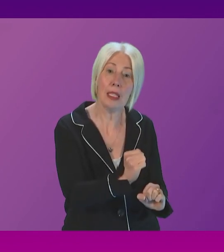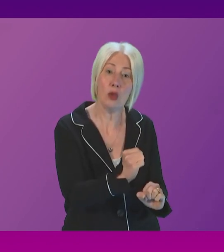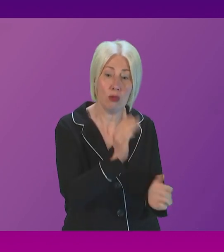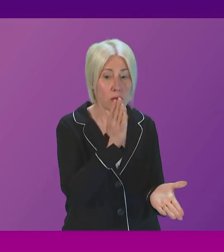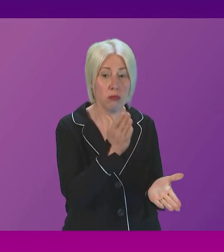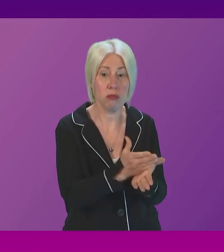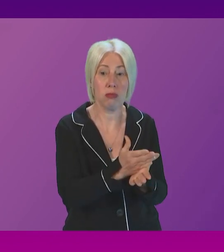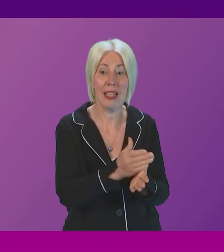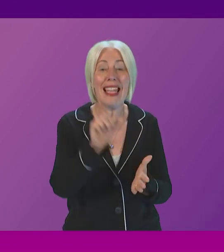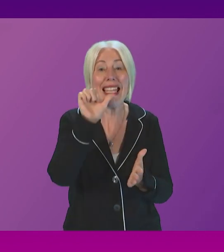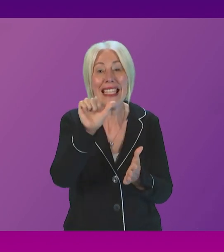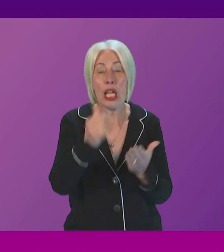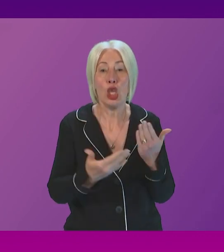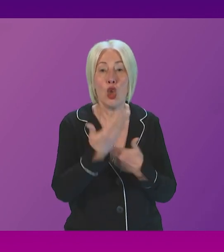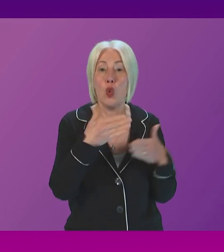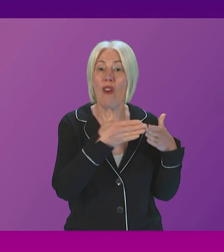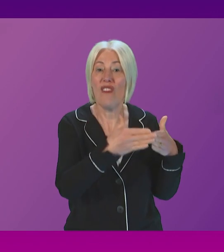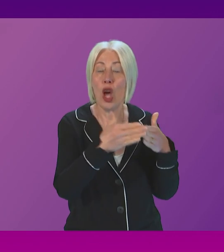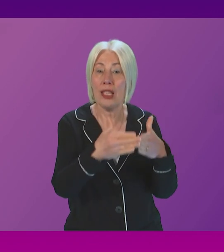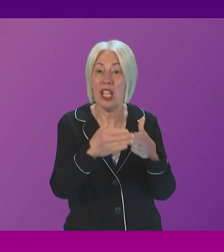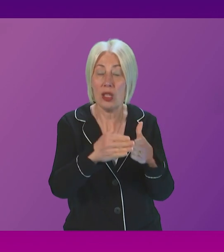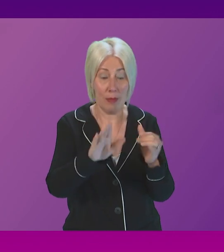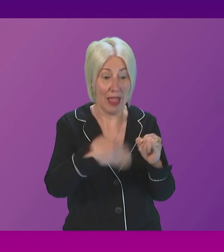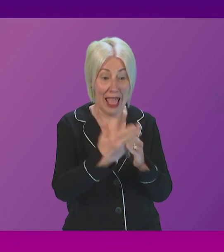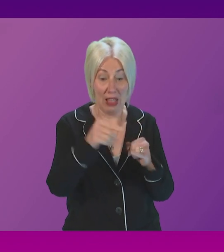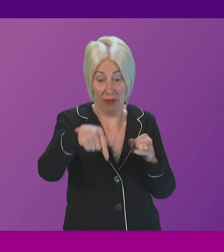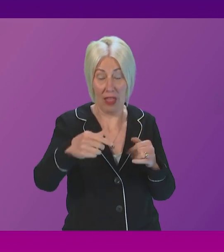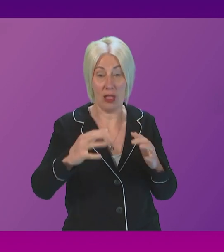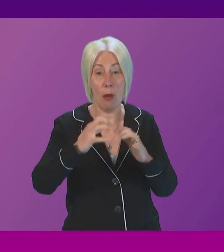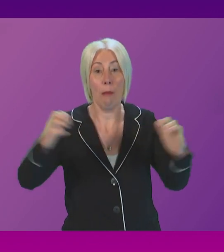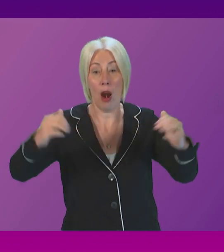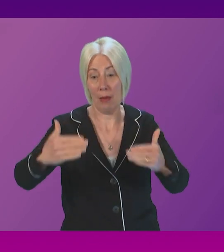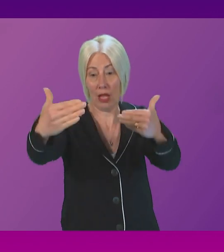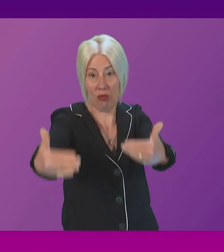that we have six new vessels in the network by the end of the parliamentary session, and why